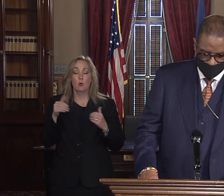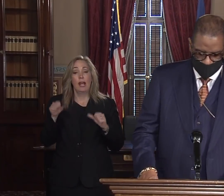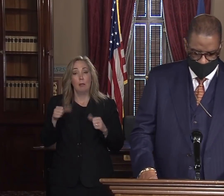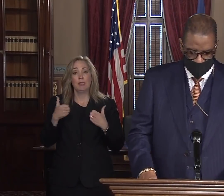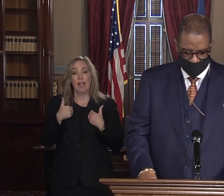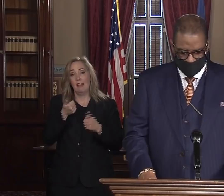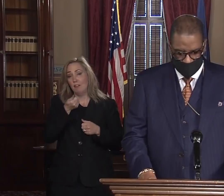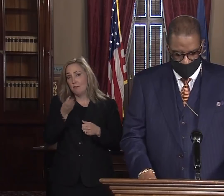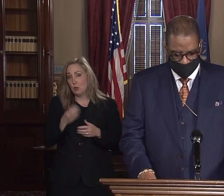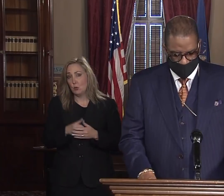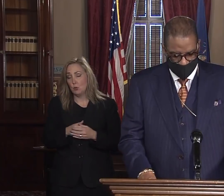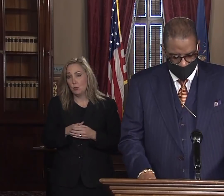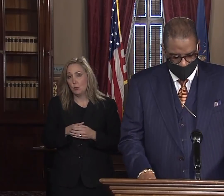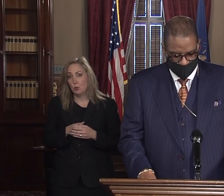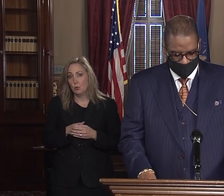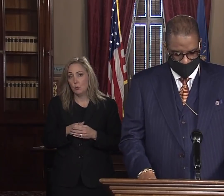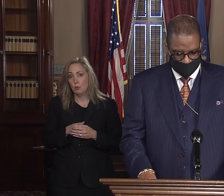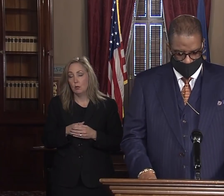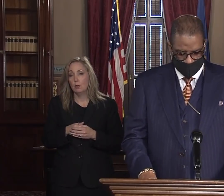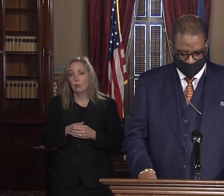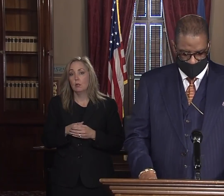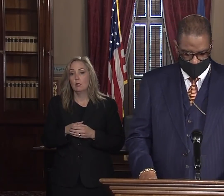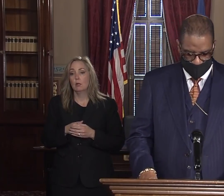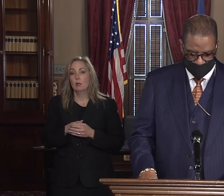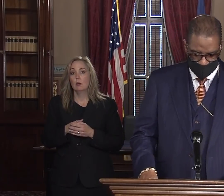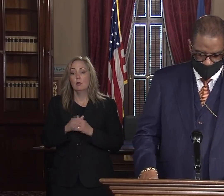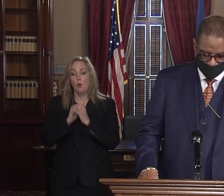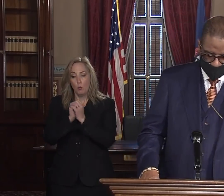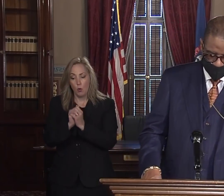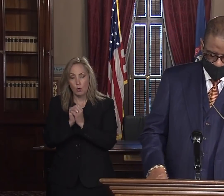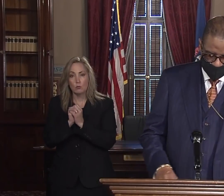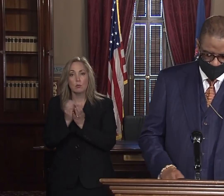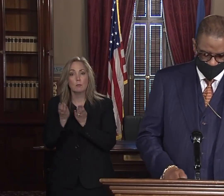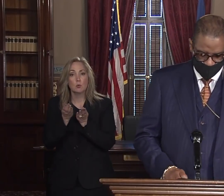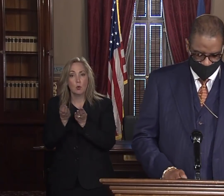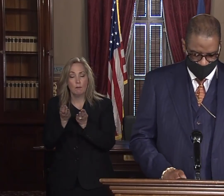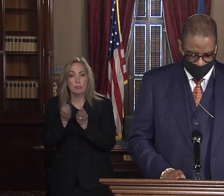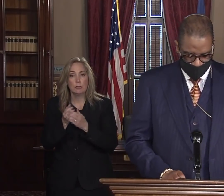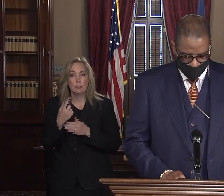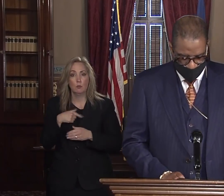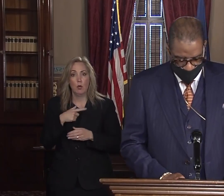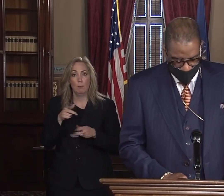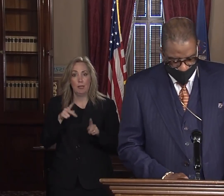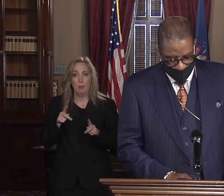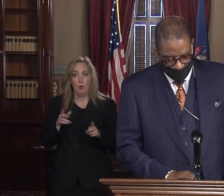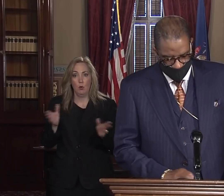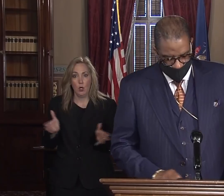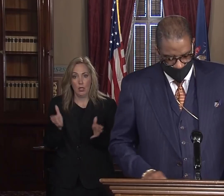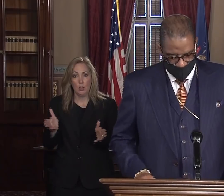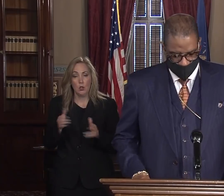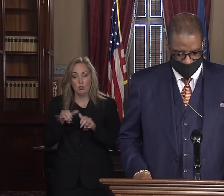PARTICIPATE IN ON-LINE WORSHIP AND WE WERE ABLE TO HAVE A FEW WHAT WE CALL PULL-UP WORSHIP